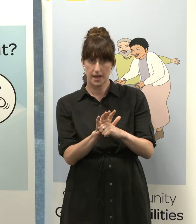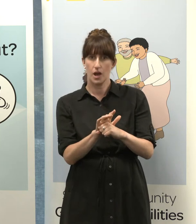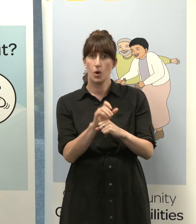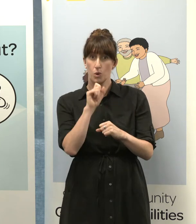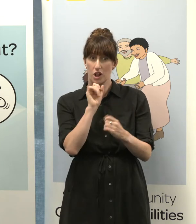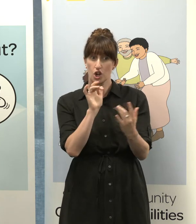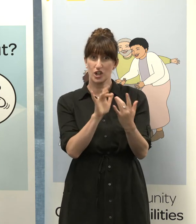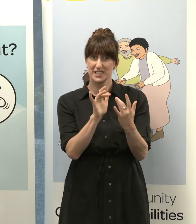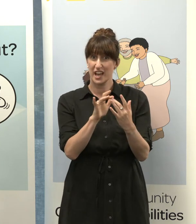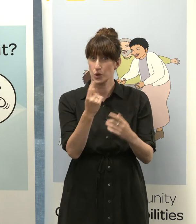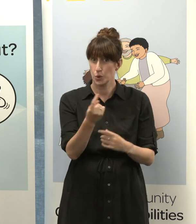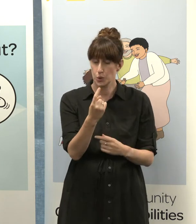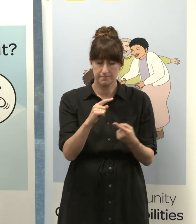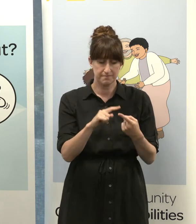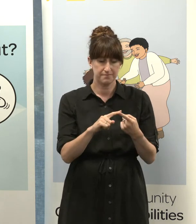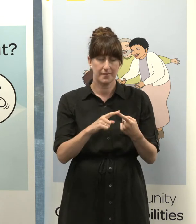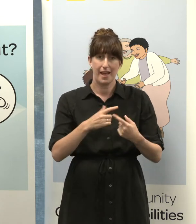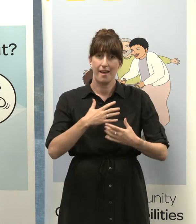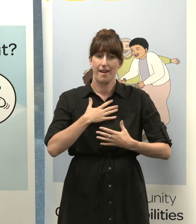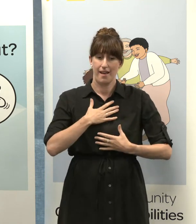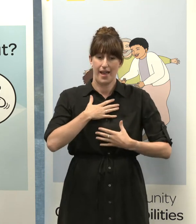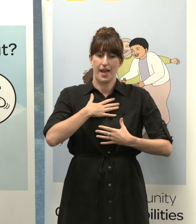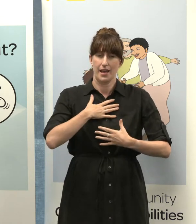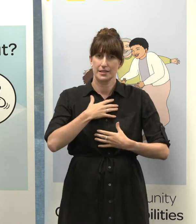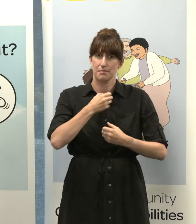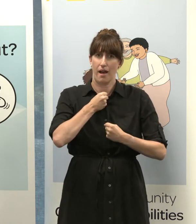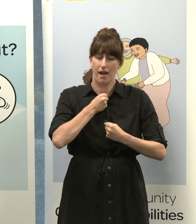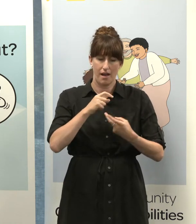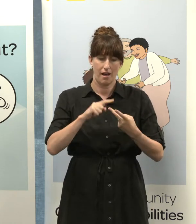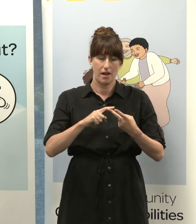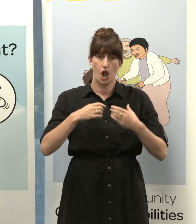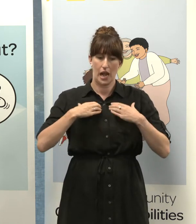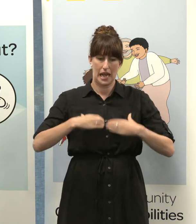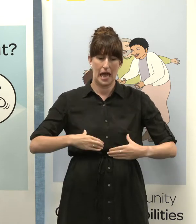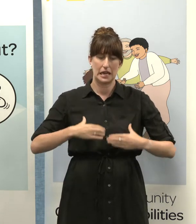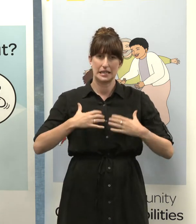exacerbated? If we're going to contact